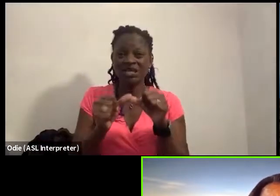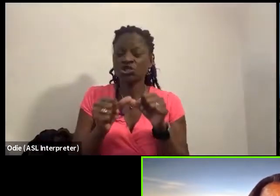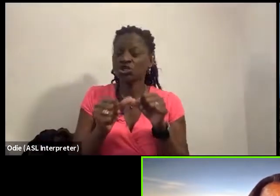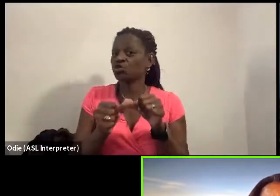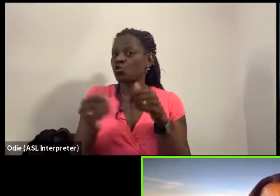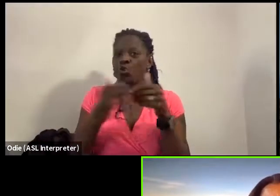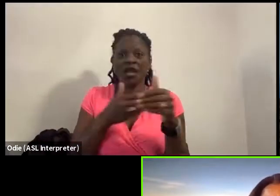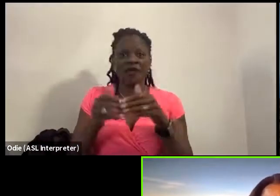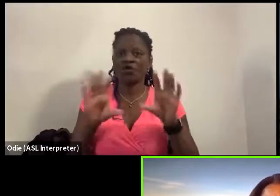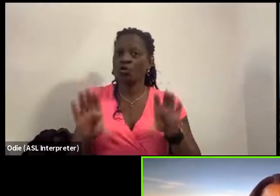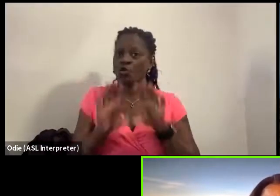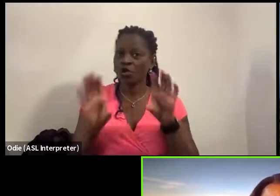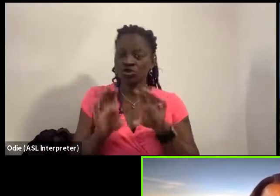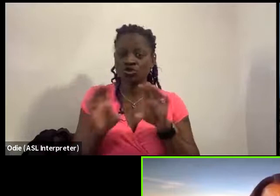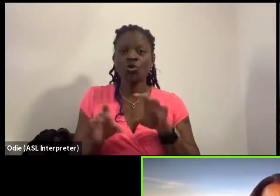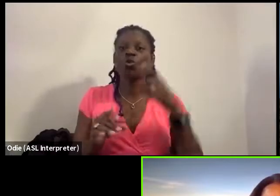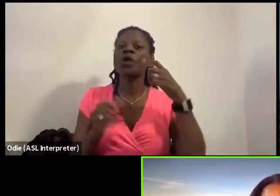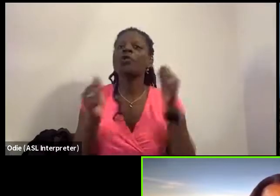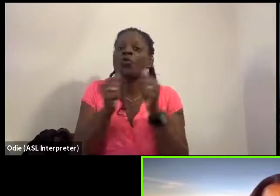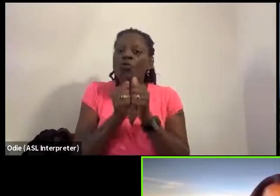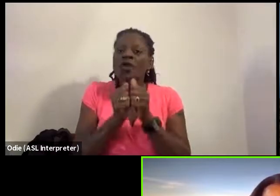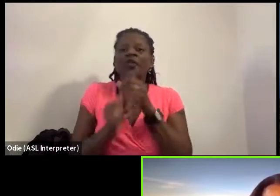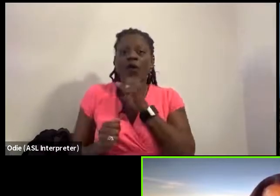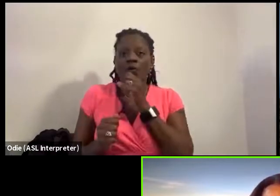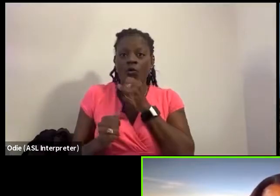current orange tier and try to move into the yellow tier.